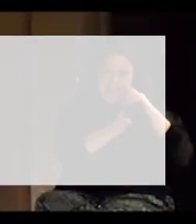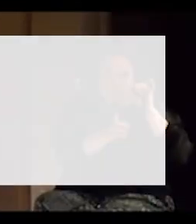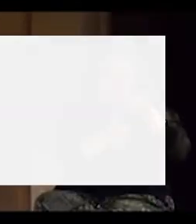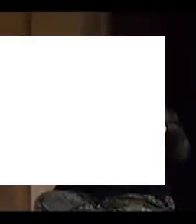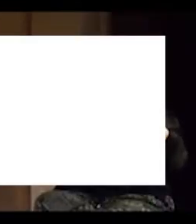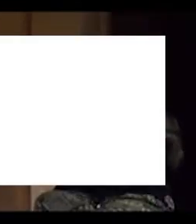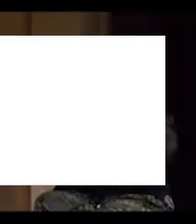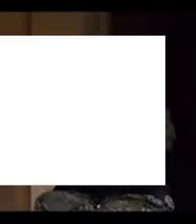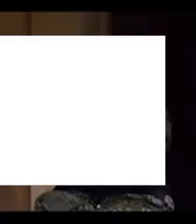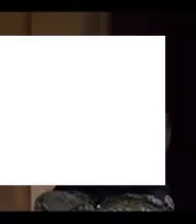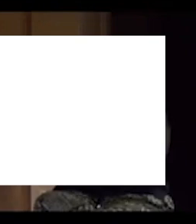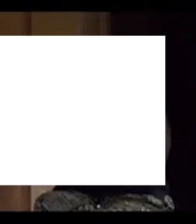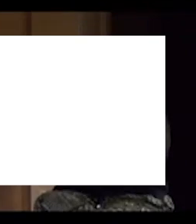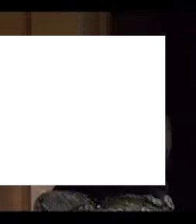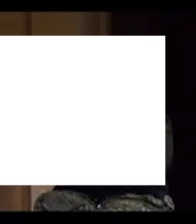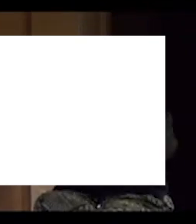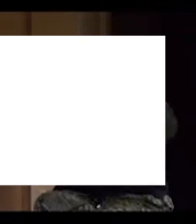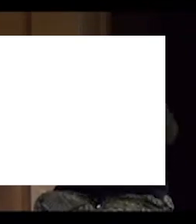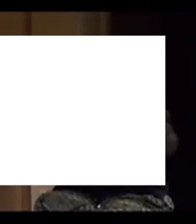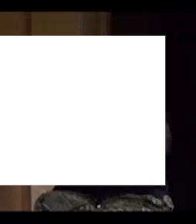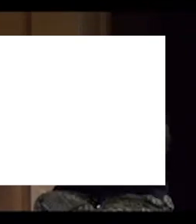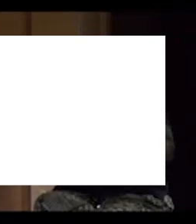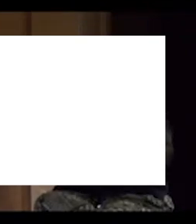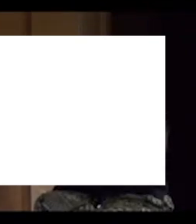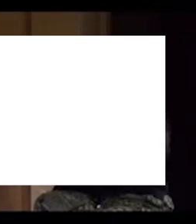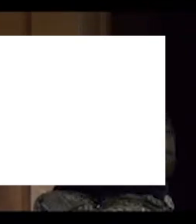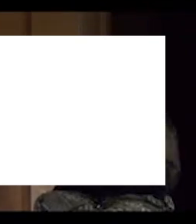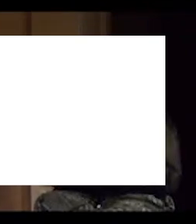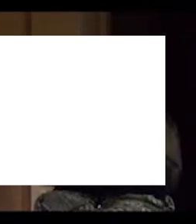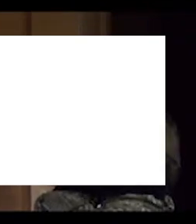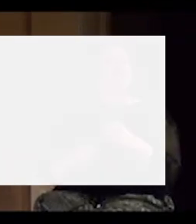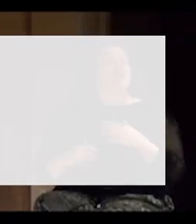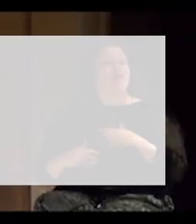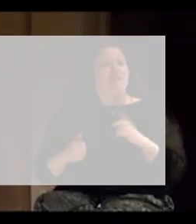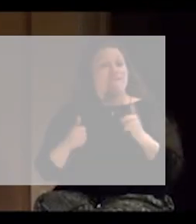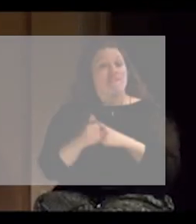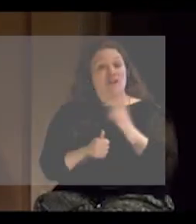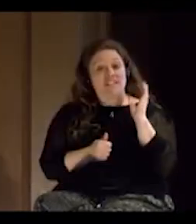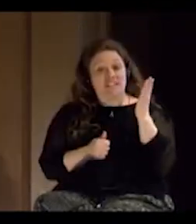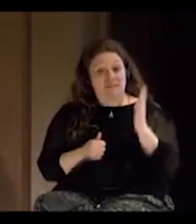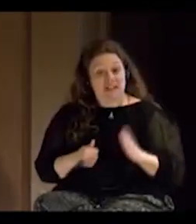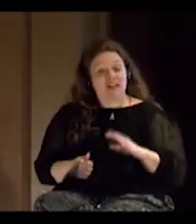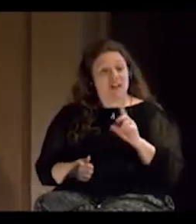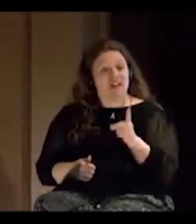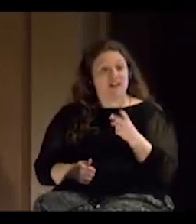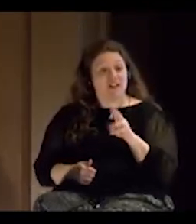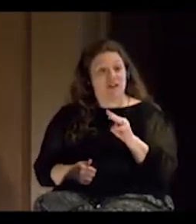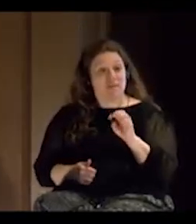So it is my great pleasure to ask you to join me in welcoming our first speaker, Dr. Meghan Balk.